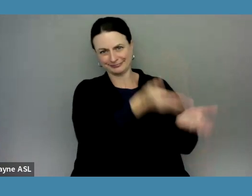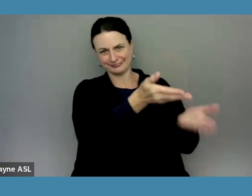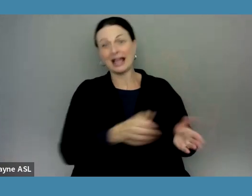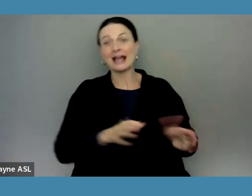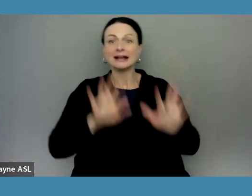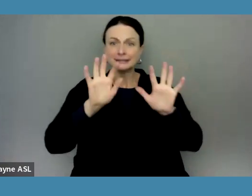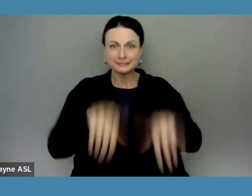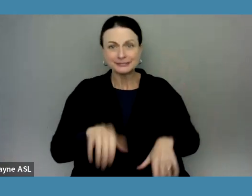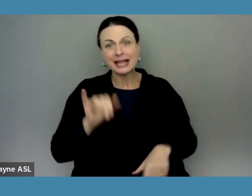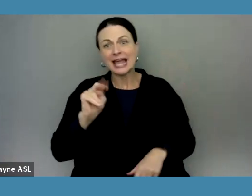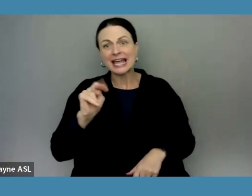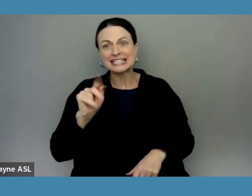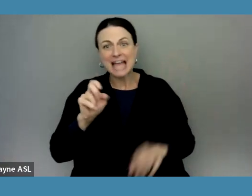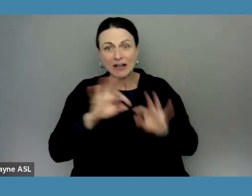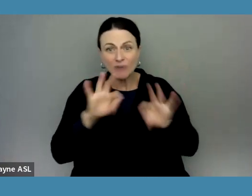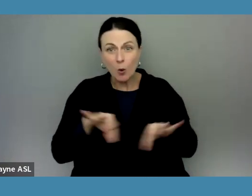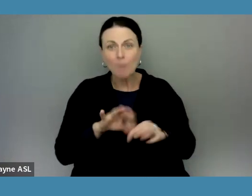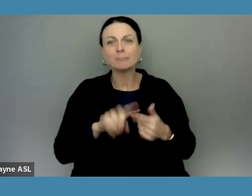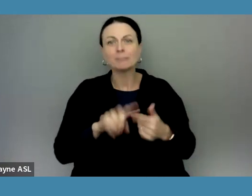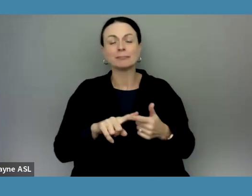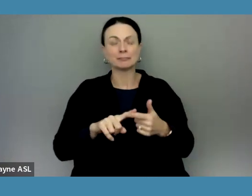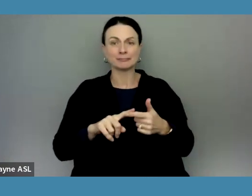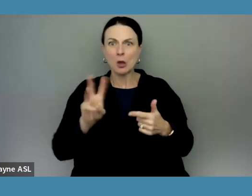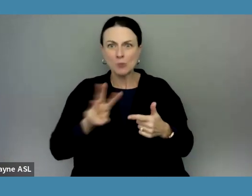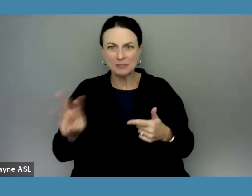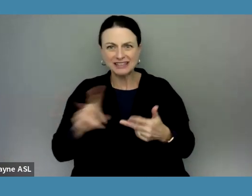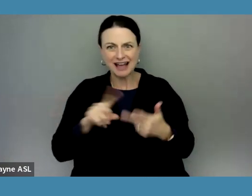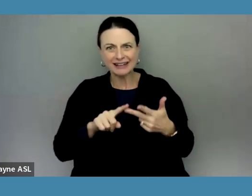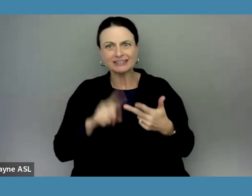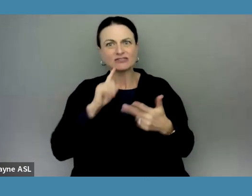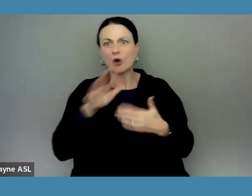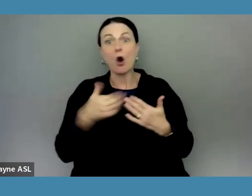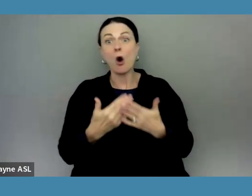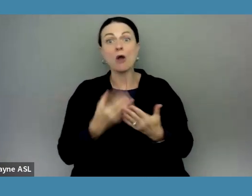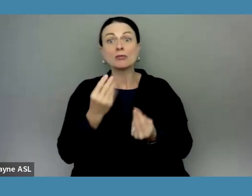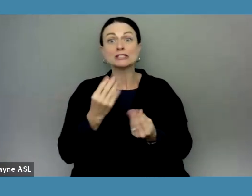and definitely be looking for our website for all of the materials from today